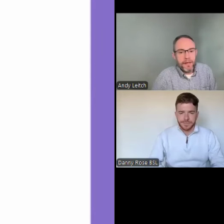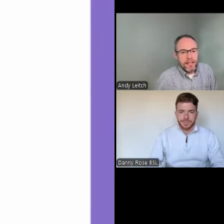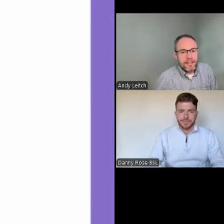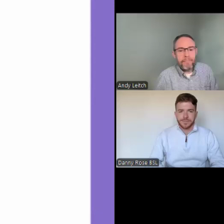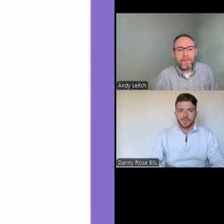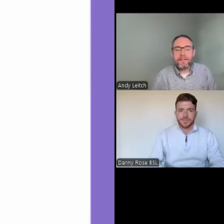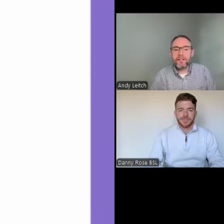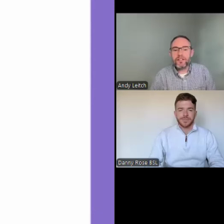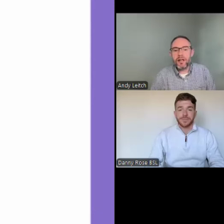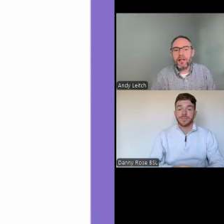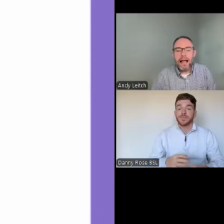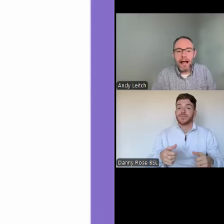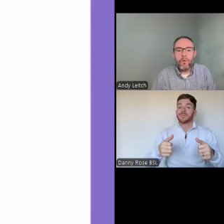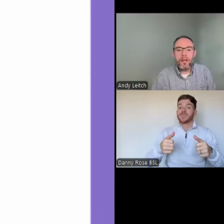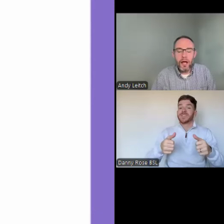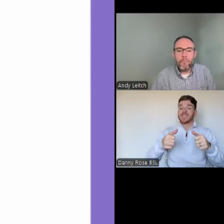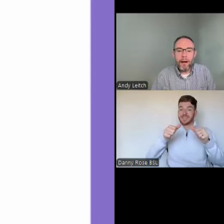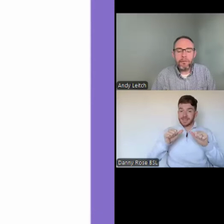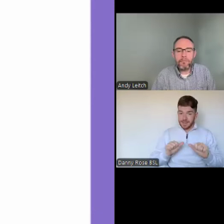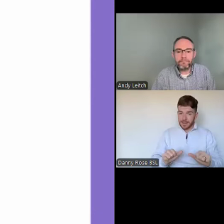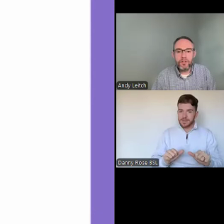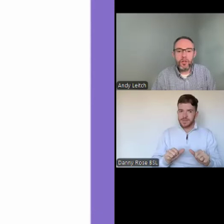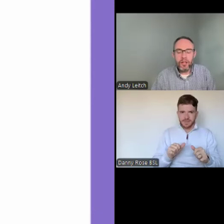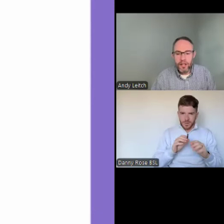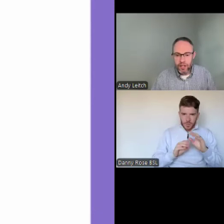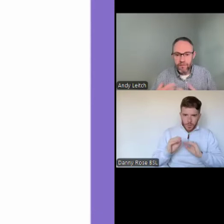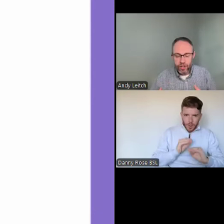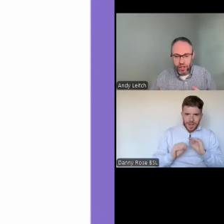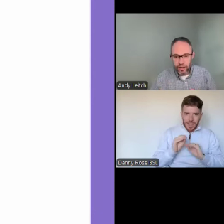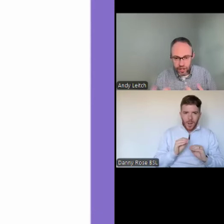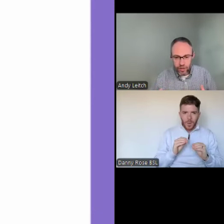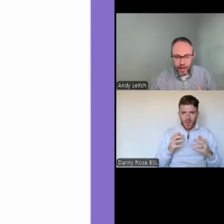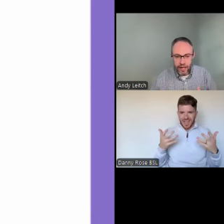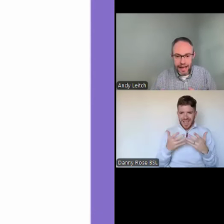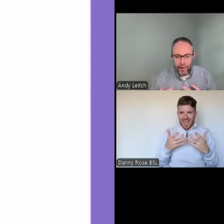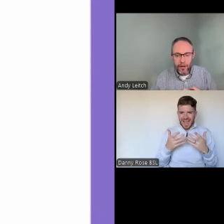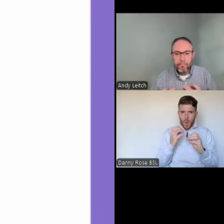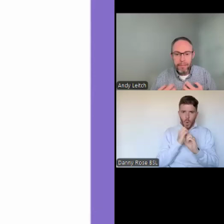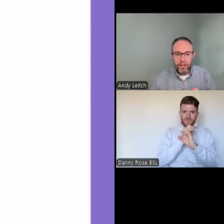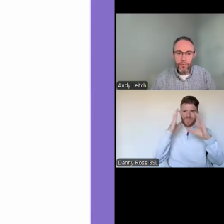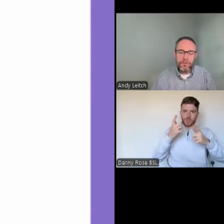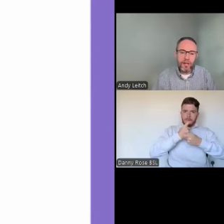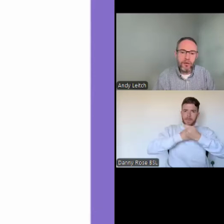The next step is to decide how we're going to go about turning this vision into reality. How are we going to build a website?